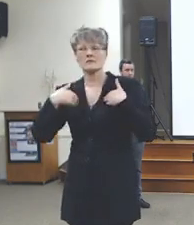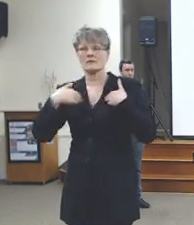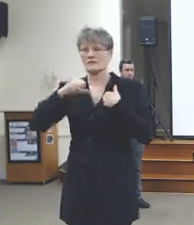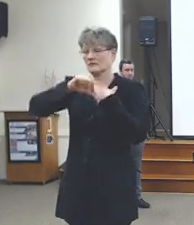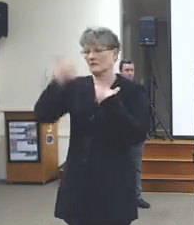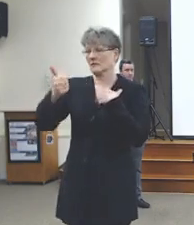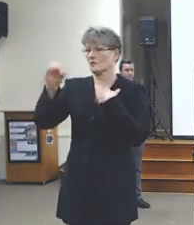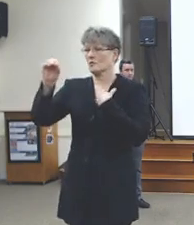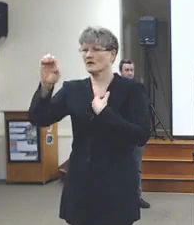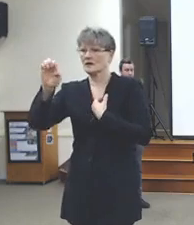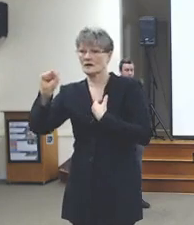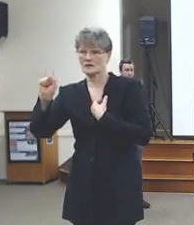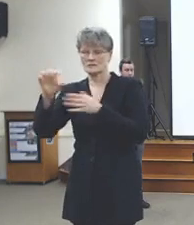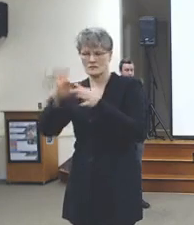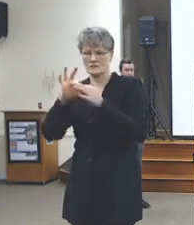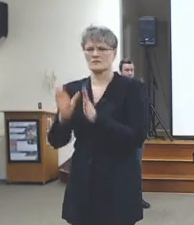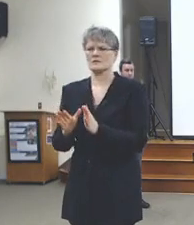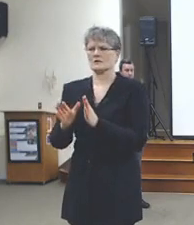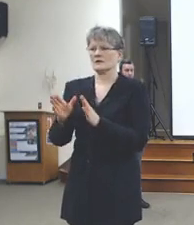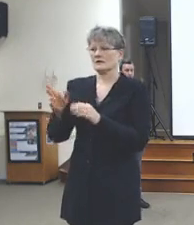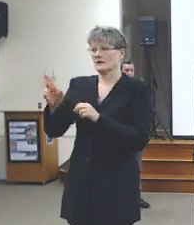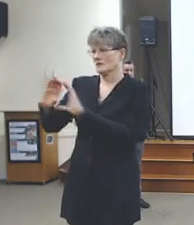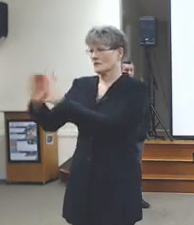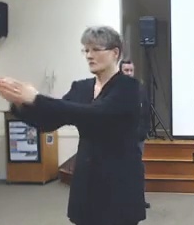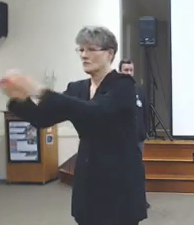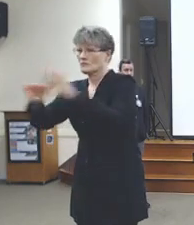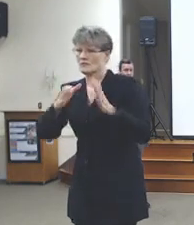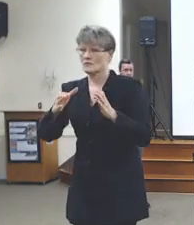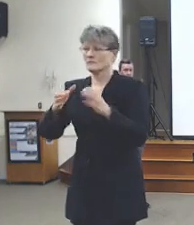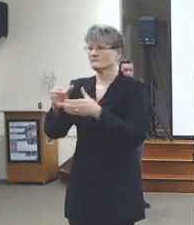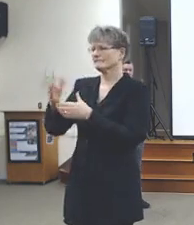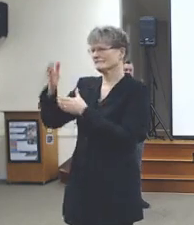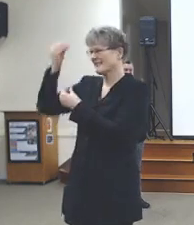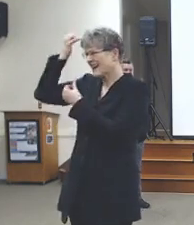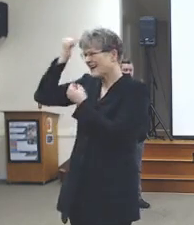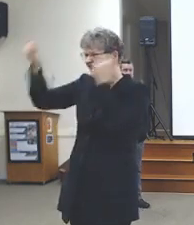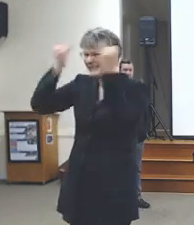with and we share ideas and we have support outside of our community. And